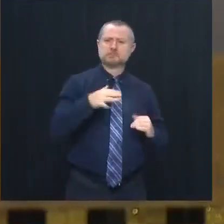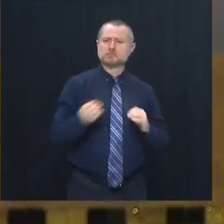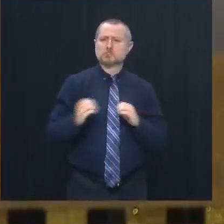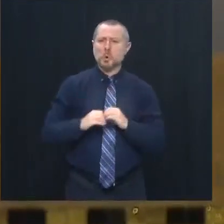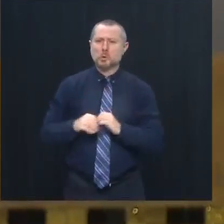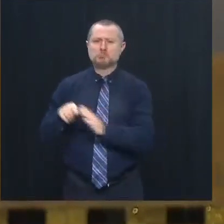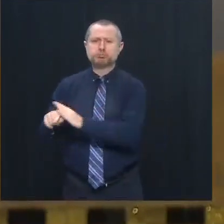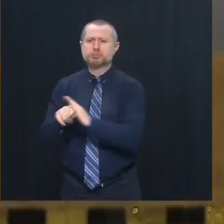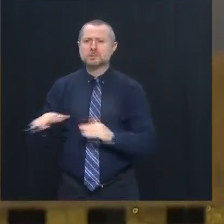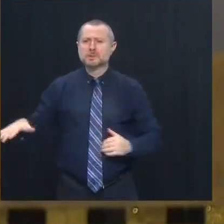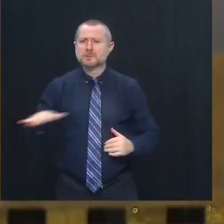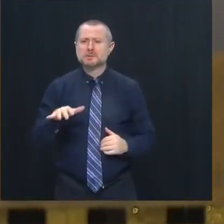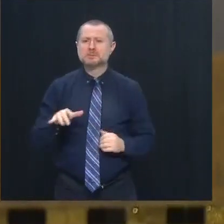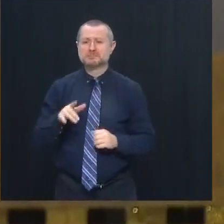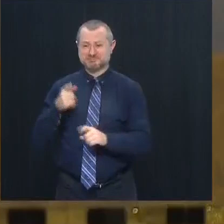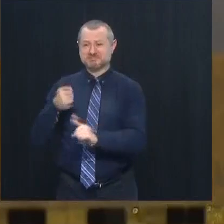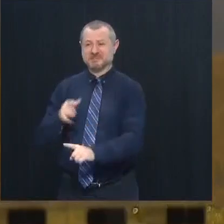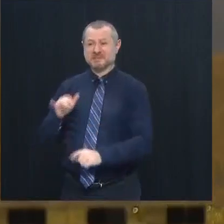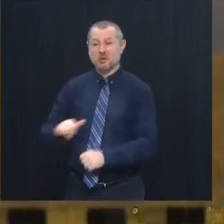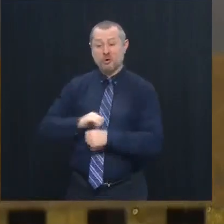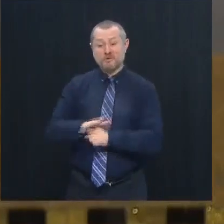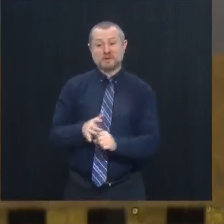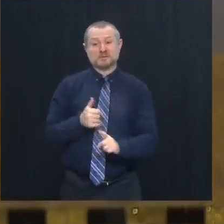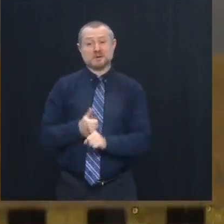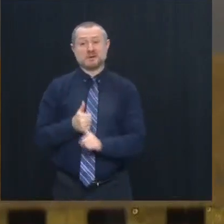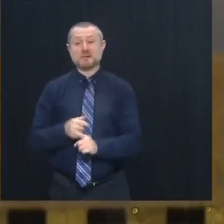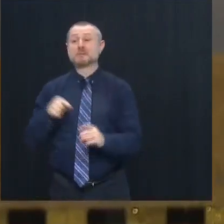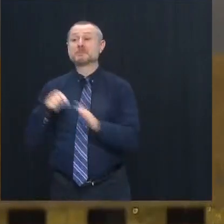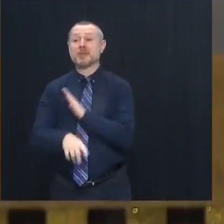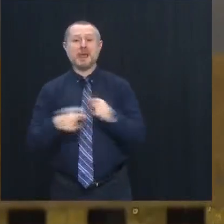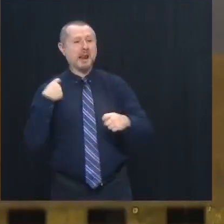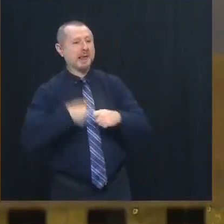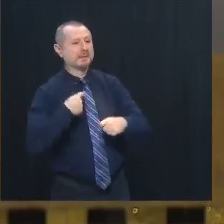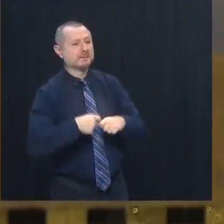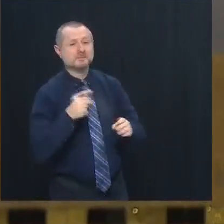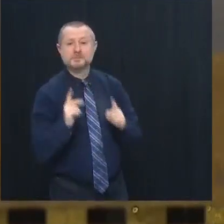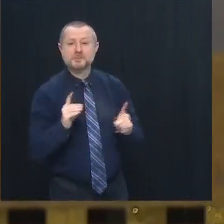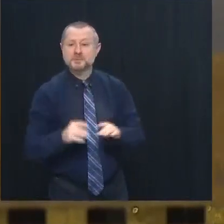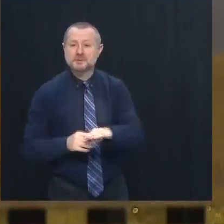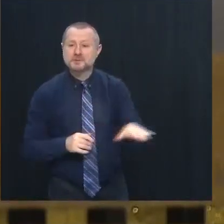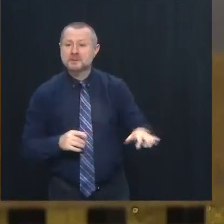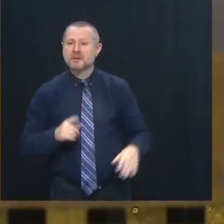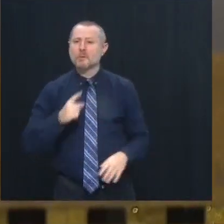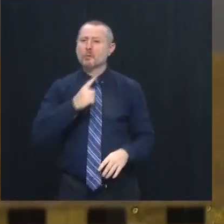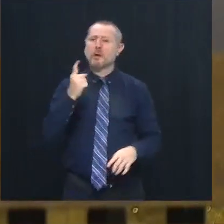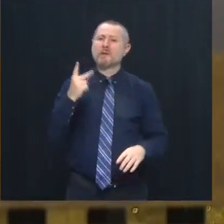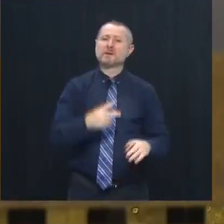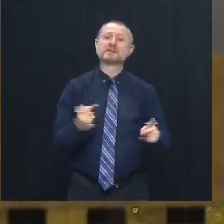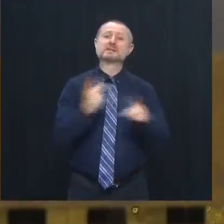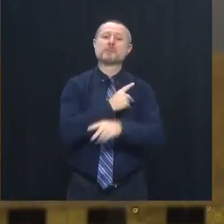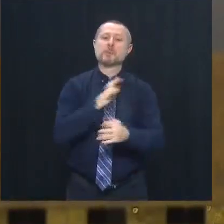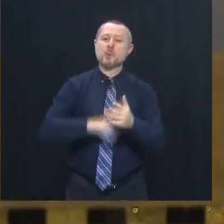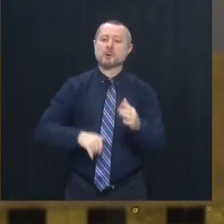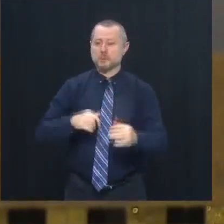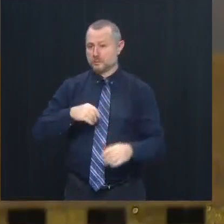PEOPLE IN THIS COUNTRY AT TWICE THE RATE OF WHITE PEOPLE.